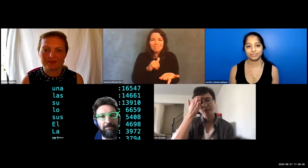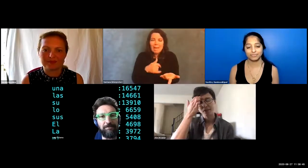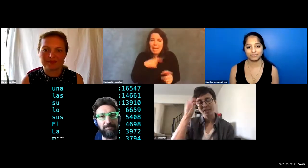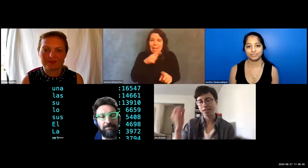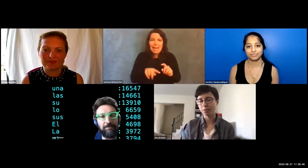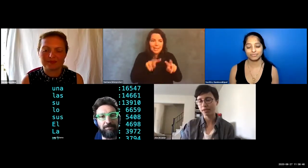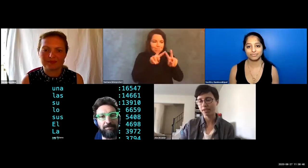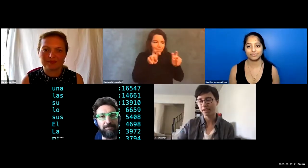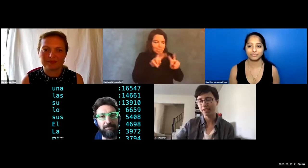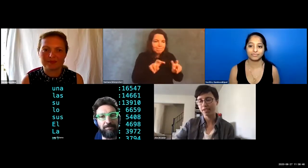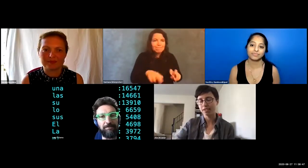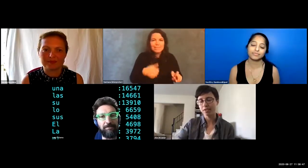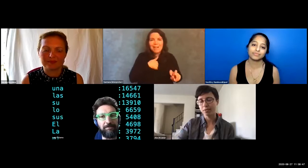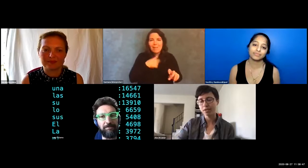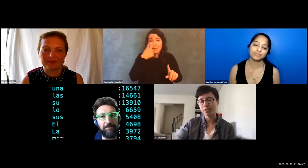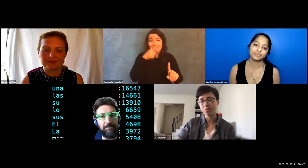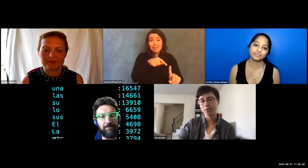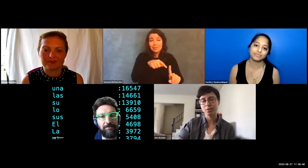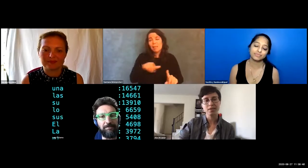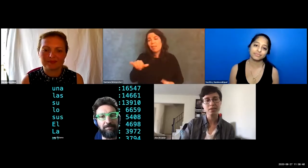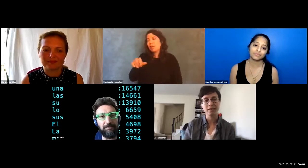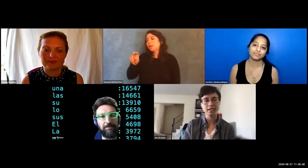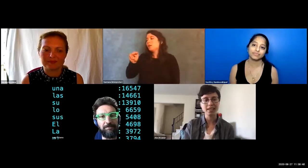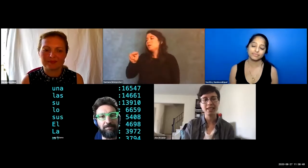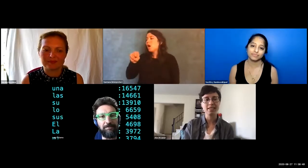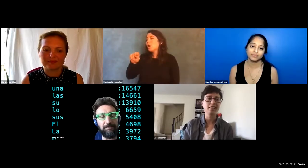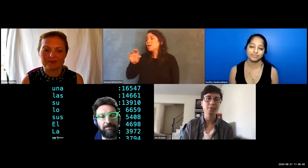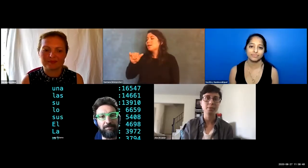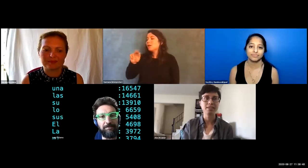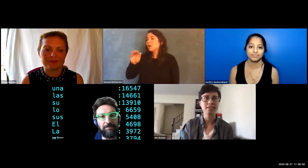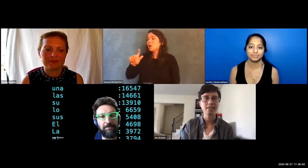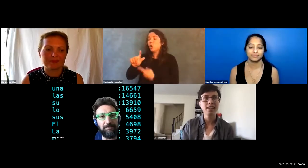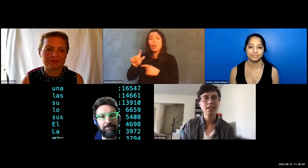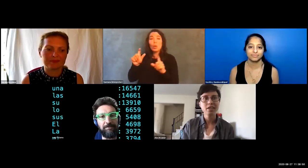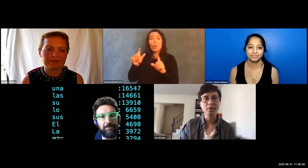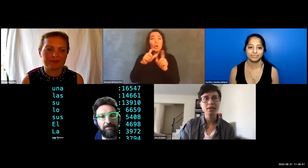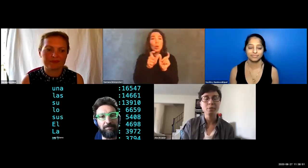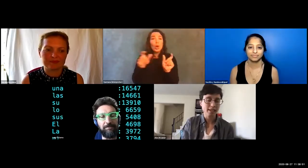So for example, looking at non-canonical word orders was one goal, and then I had to go